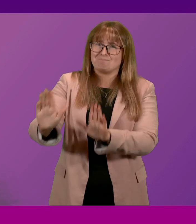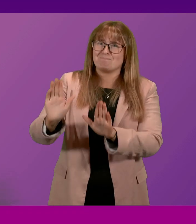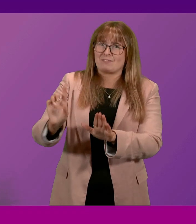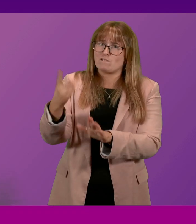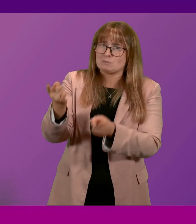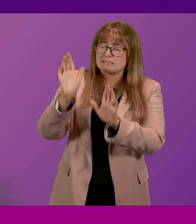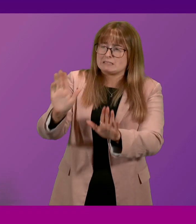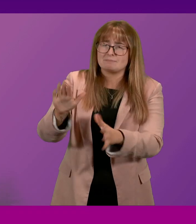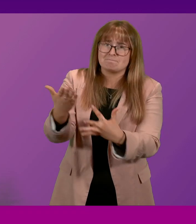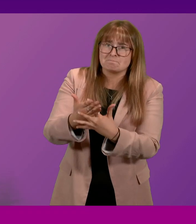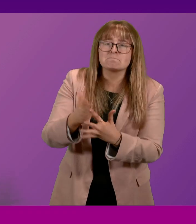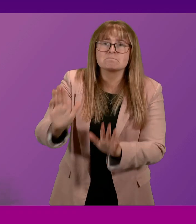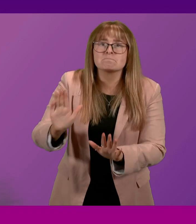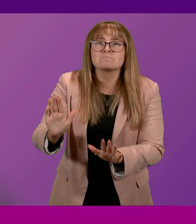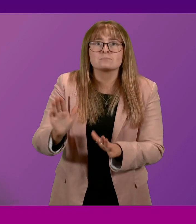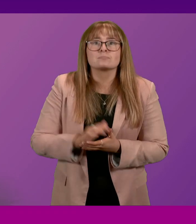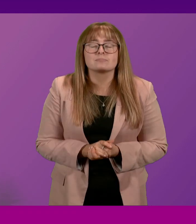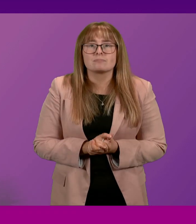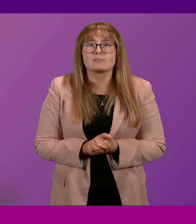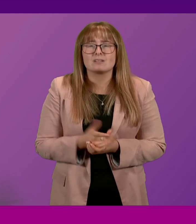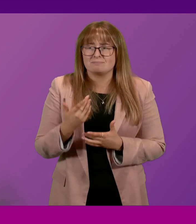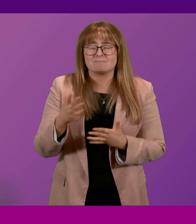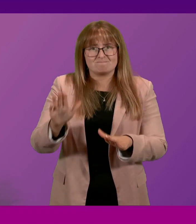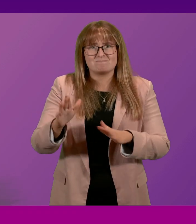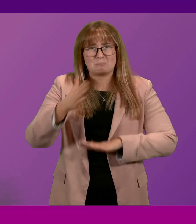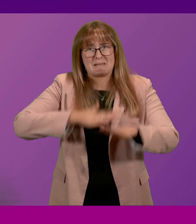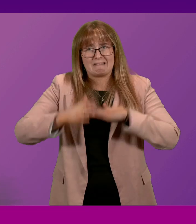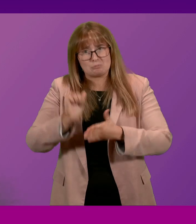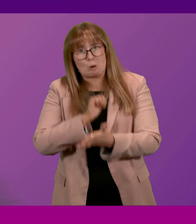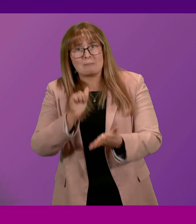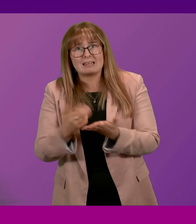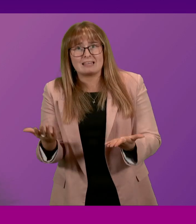First Minister, if I may. Members, let us conduct ourselves in a courteous and orderly manner.